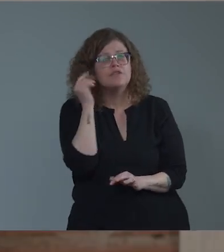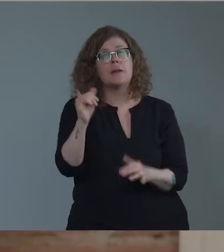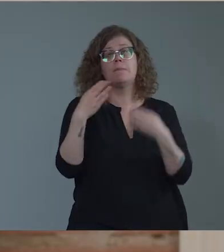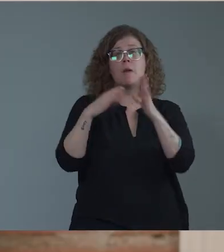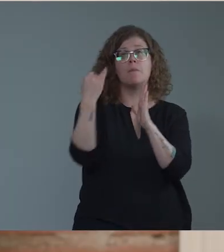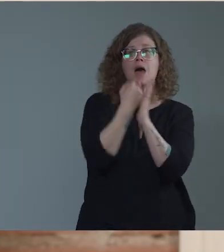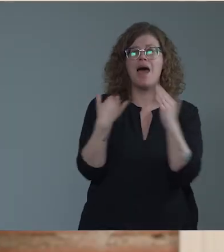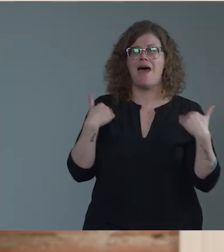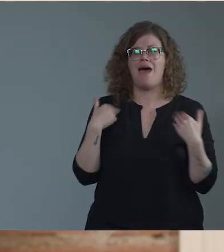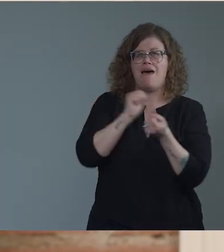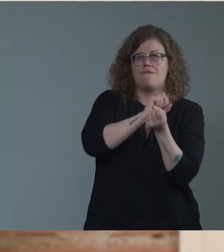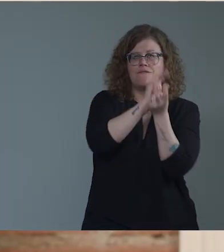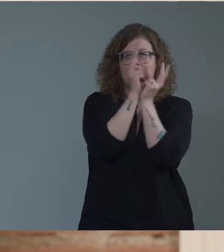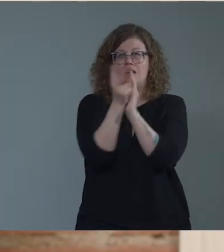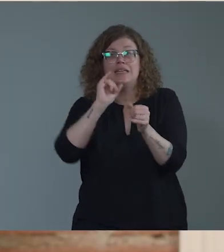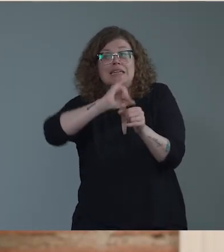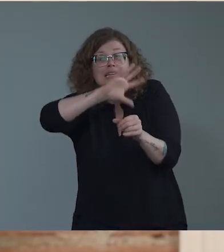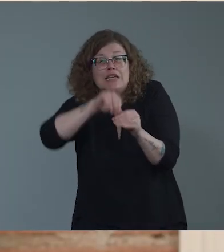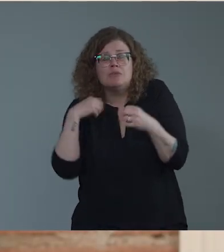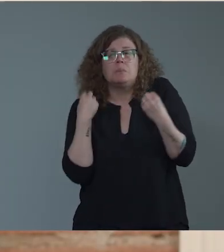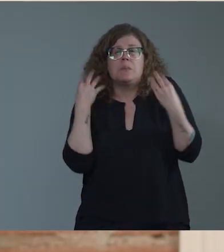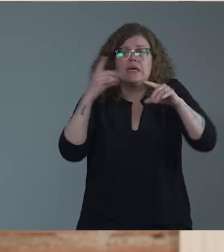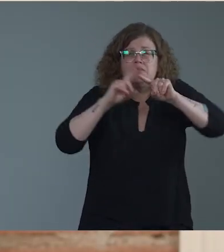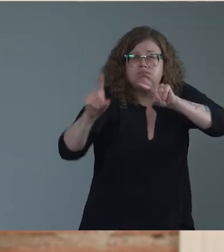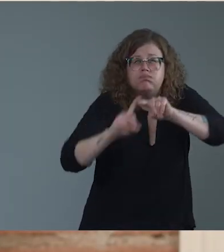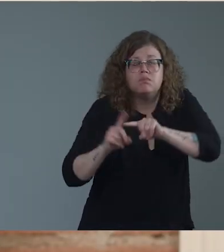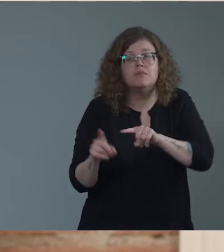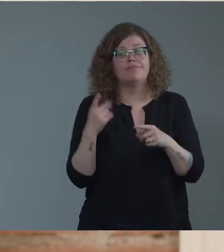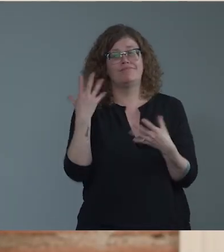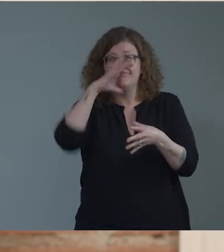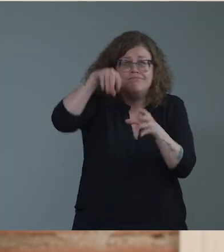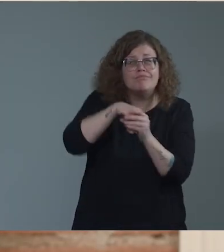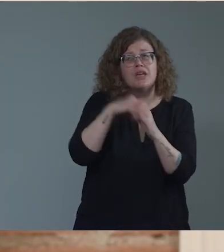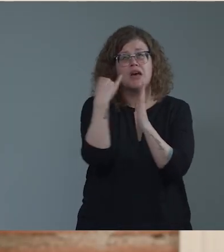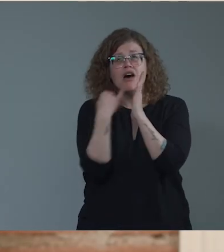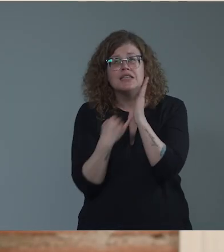And honestly, this is why we love what we do. Artists are experts at creating new